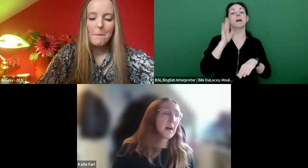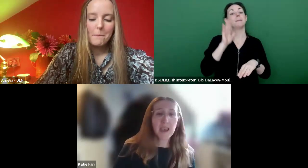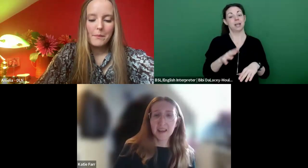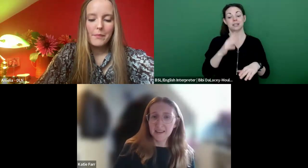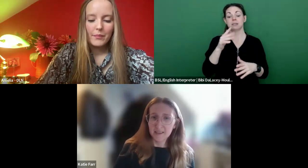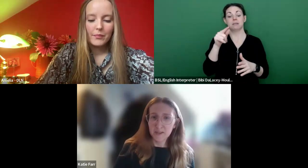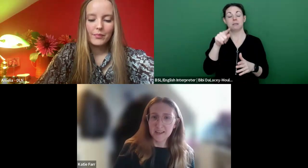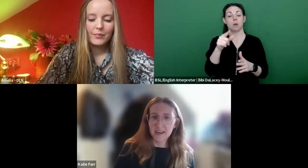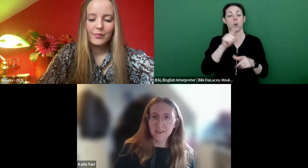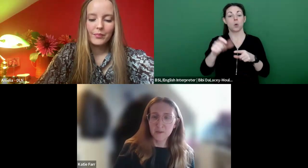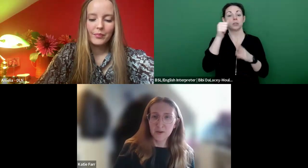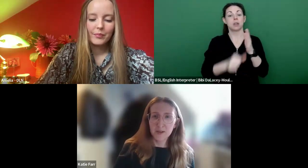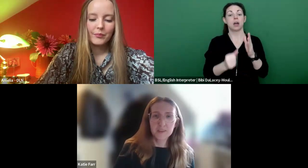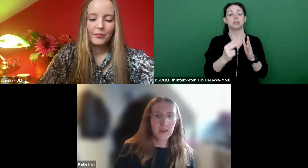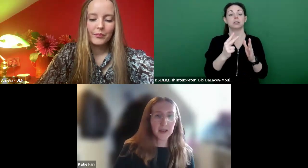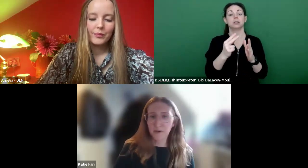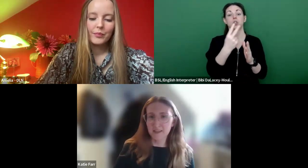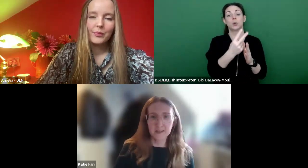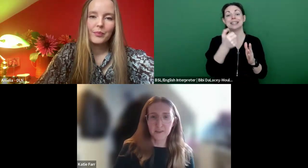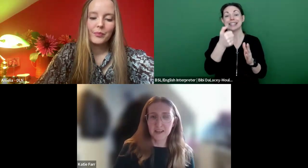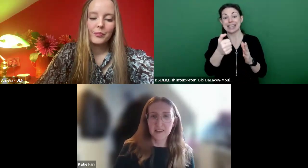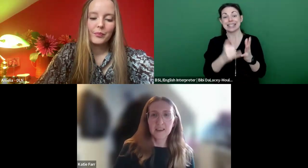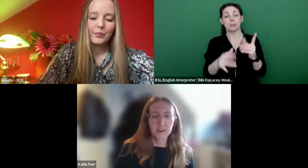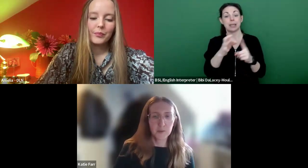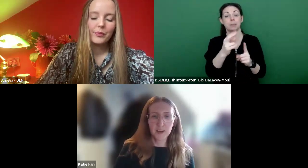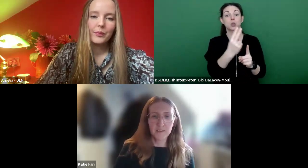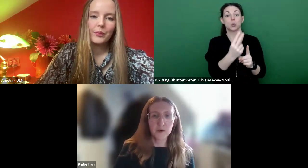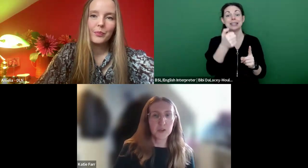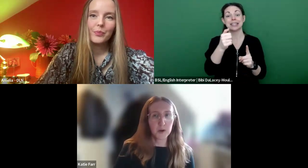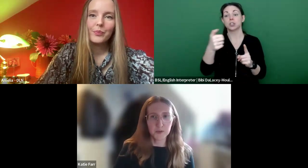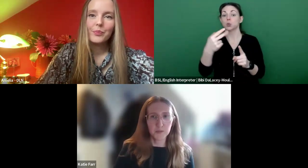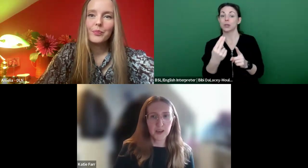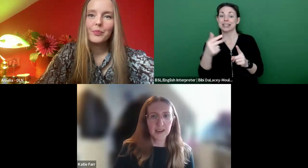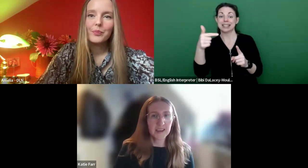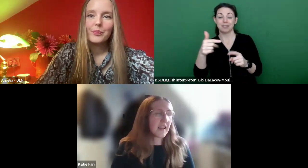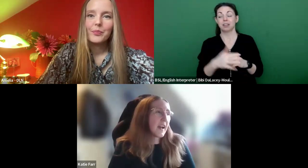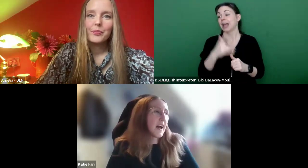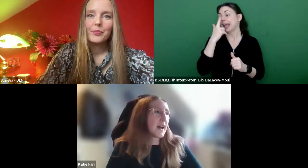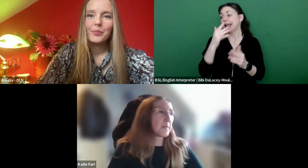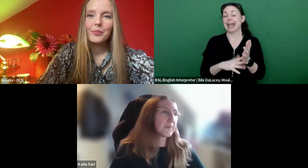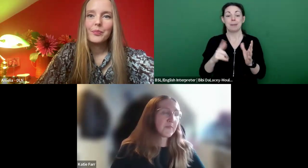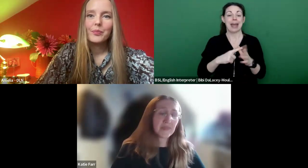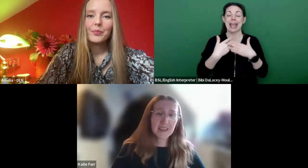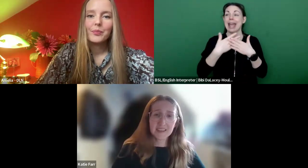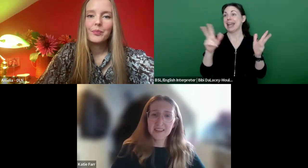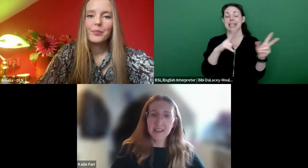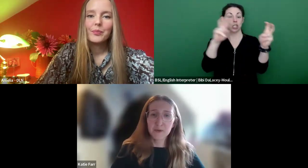Any subject area is welcome, so any master's degree you apply for, you're welcome to apply. Essentially,